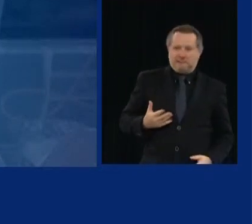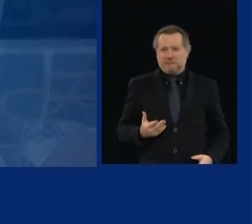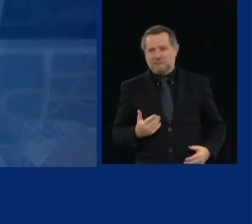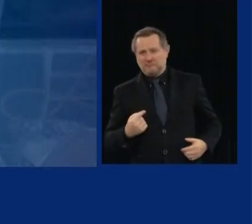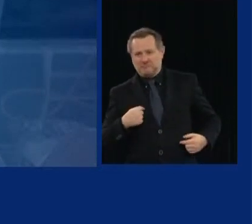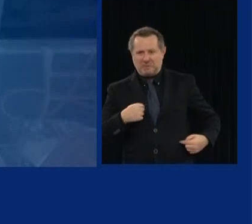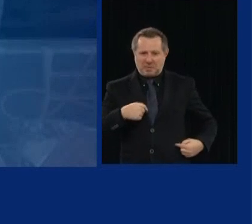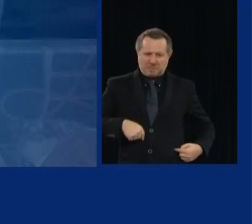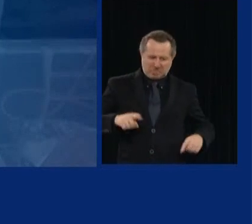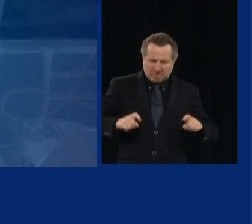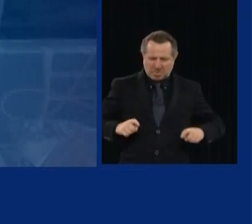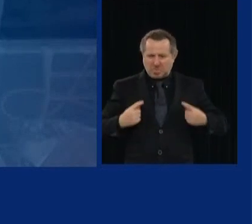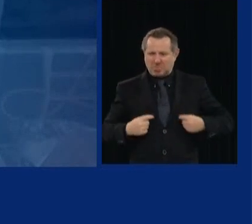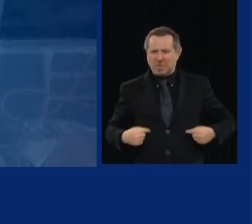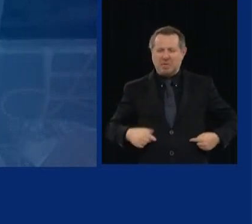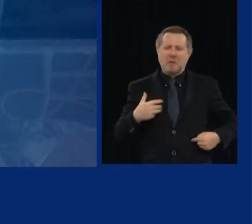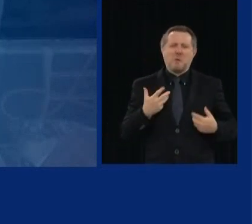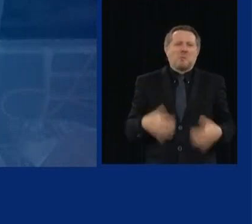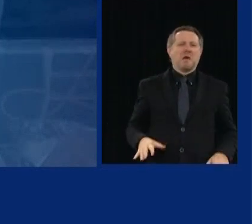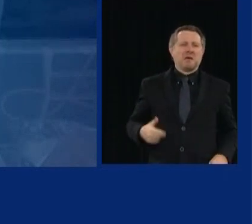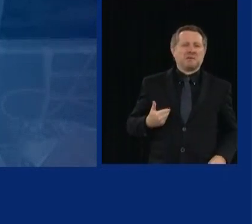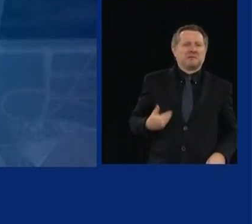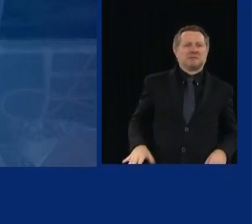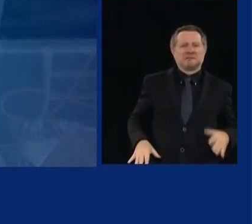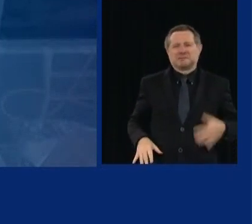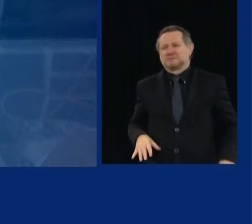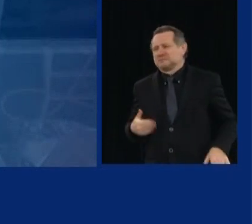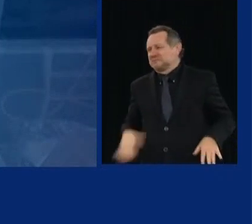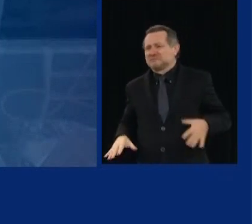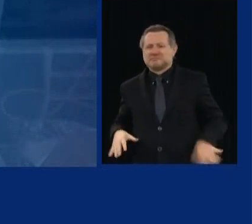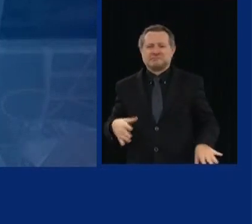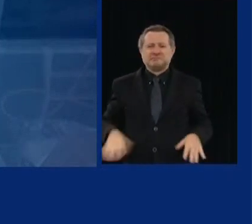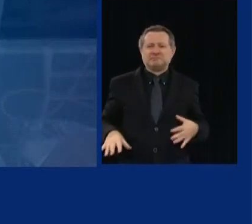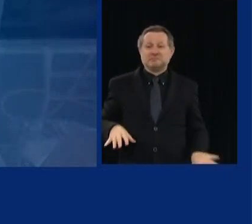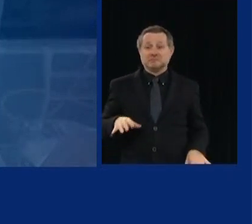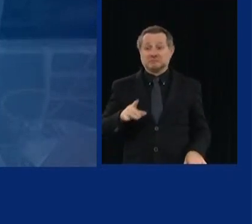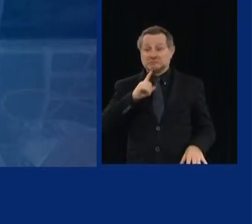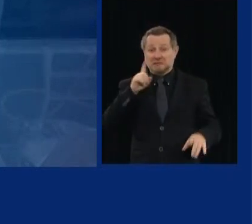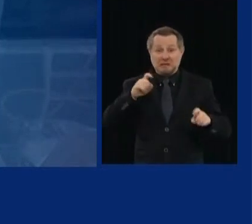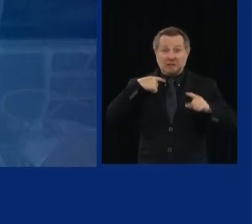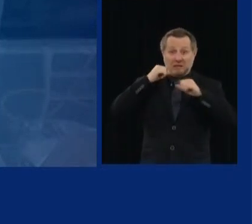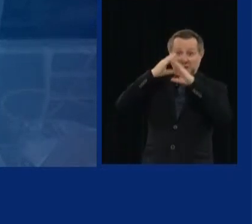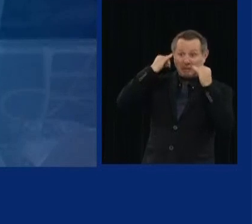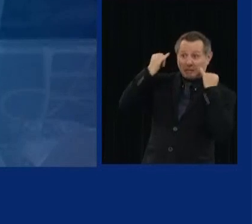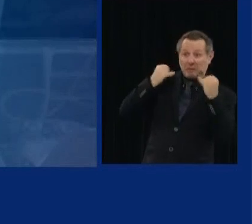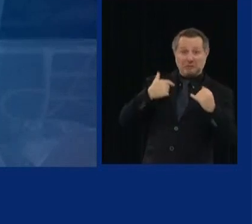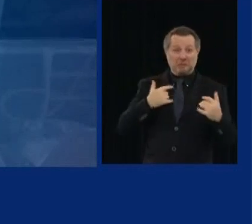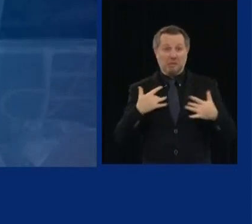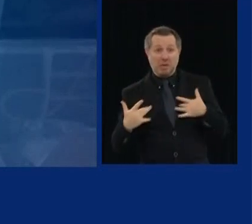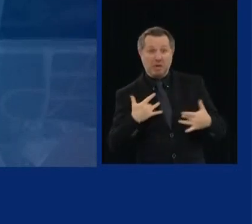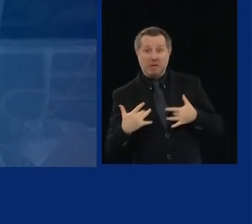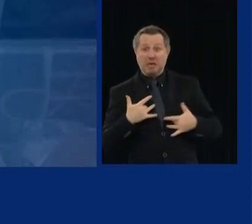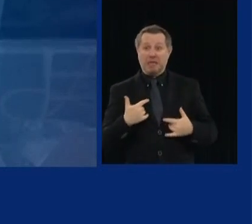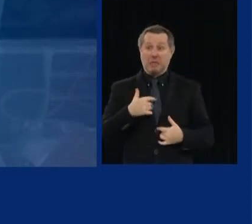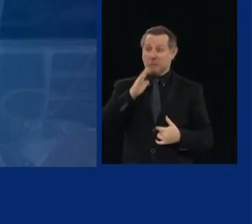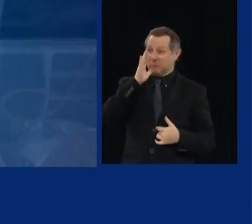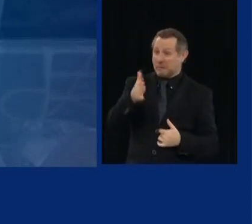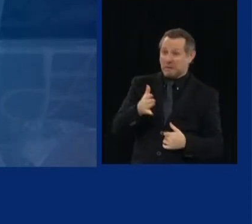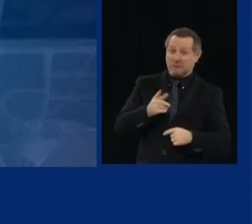REALLY WANT TO KNOW? DO I REALLY WANT TO GO AND BE POKED AND PRODDED AND